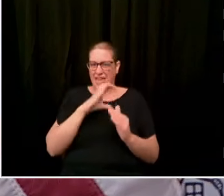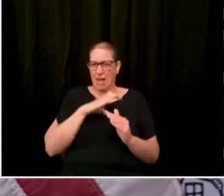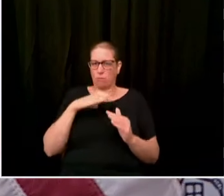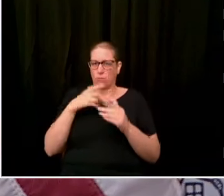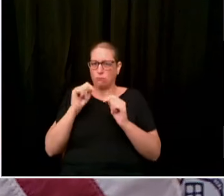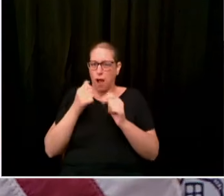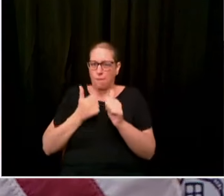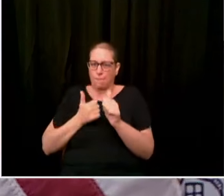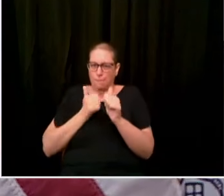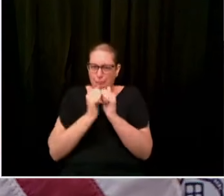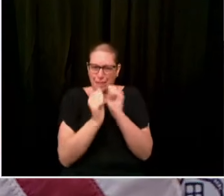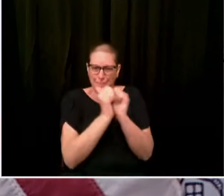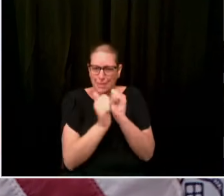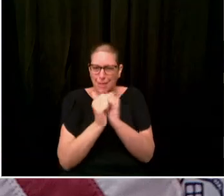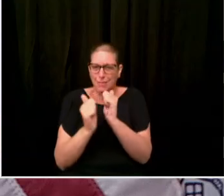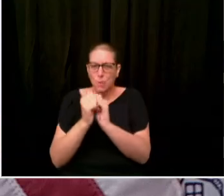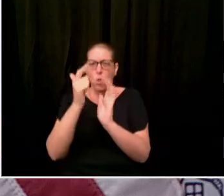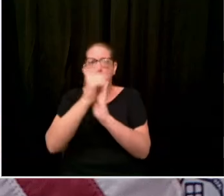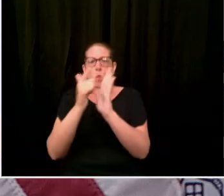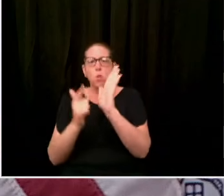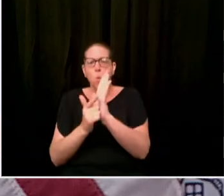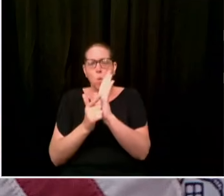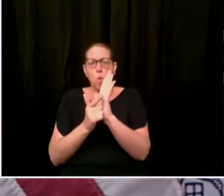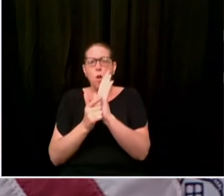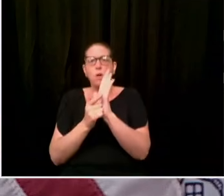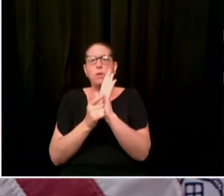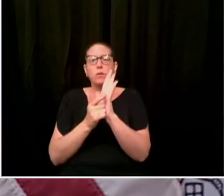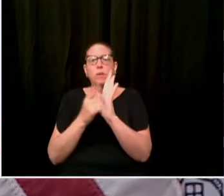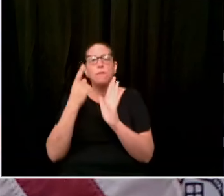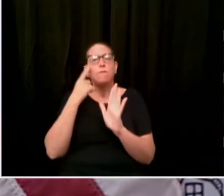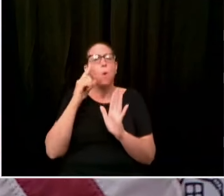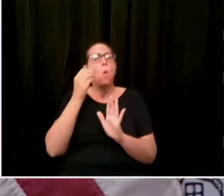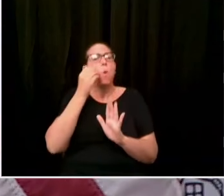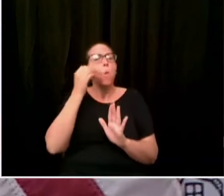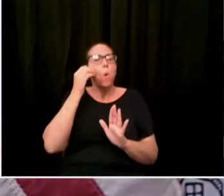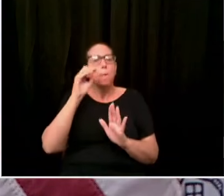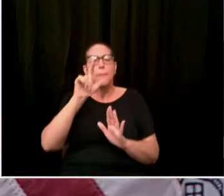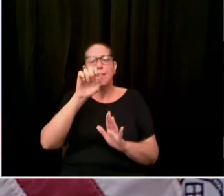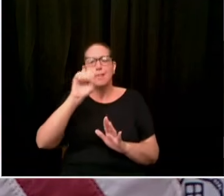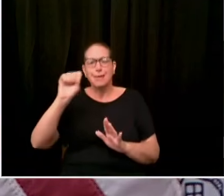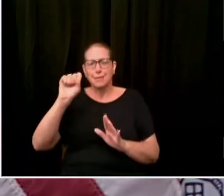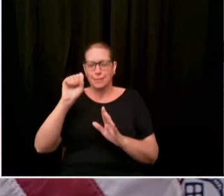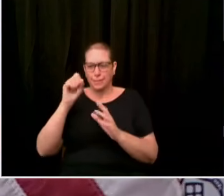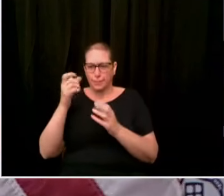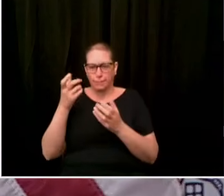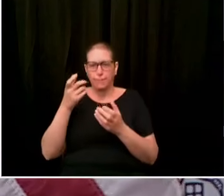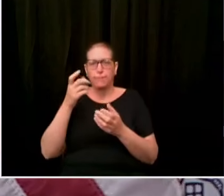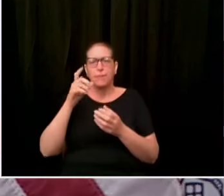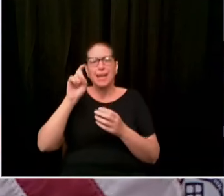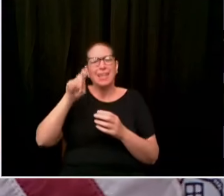REQUIRING A HOTEL ROOM FOR EVERY SINGLE HOMELESS PERSON.